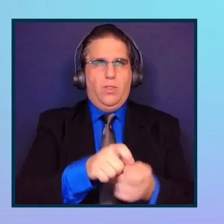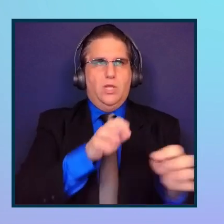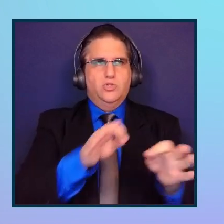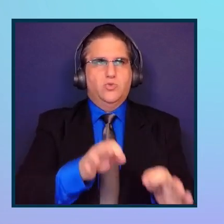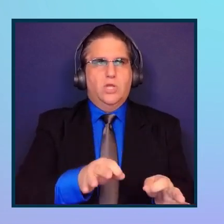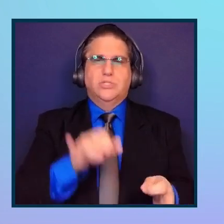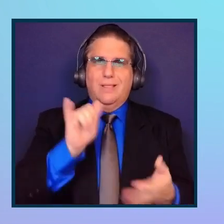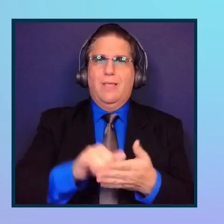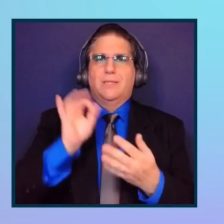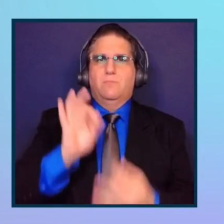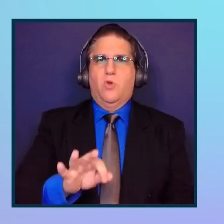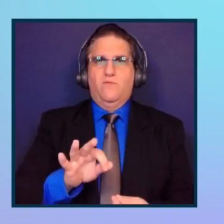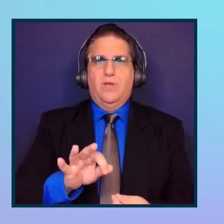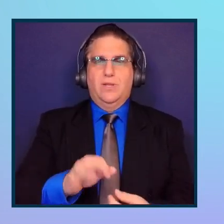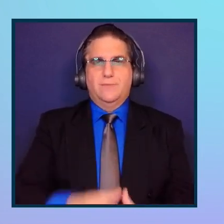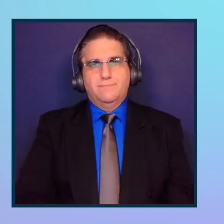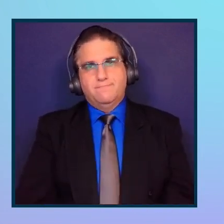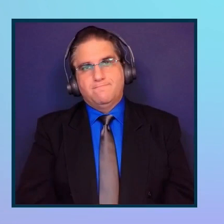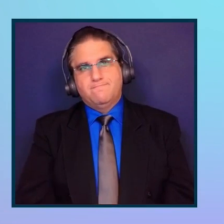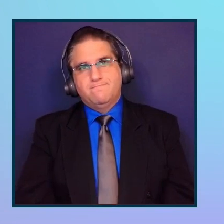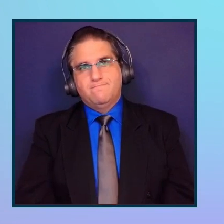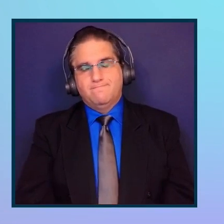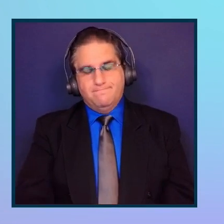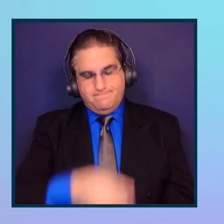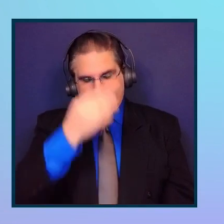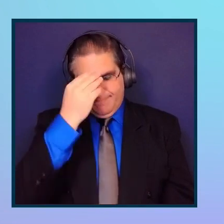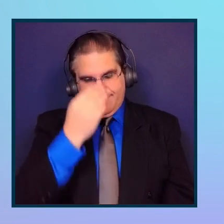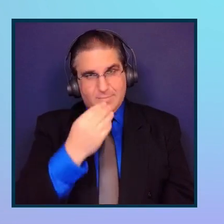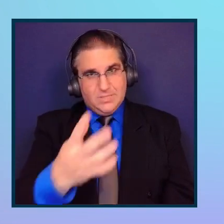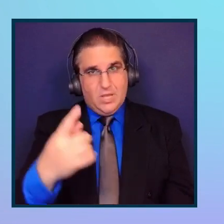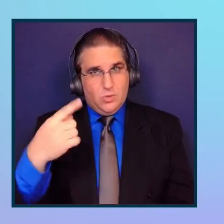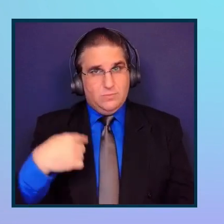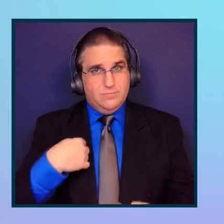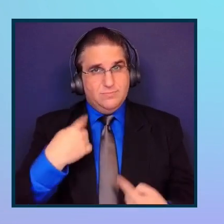And what I can tell you is in 60 years of looking around our culture,